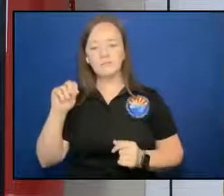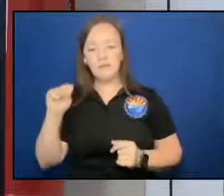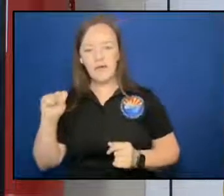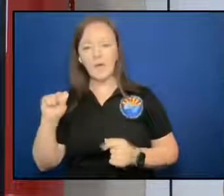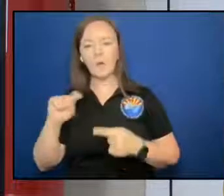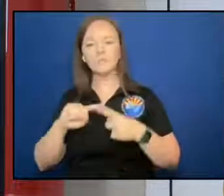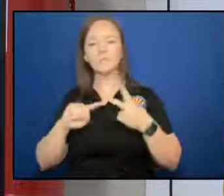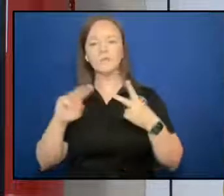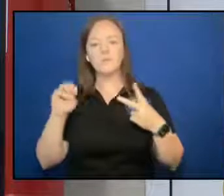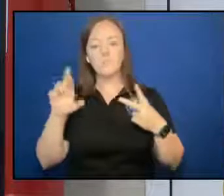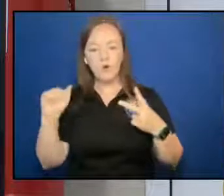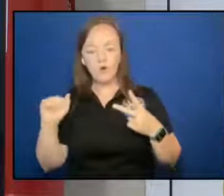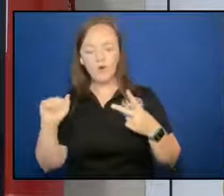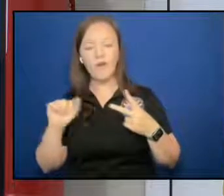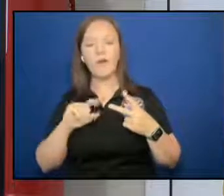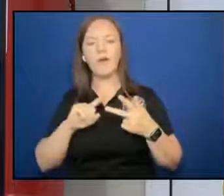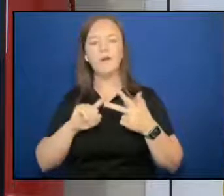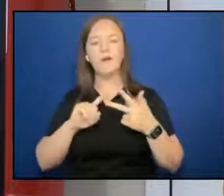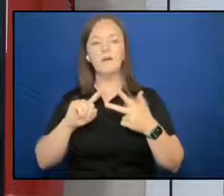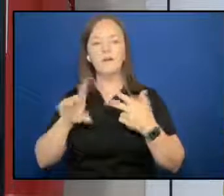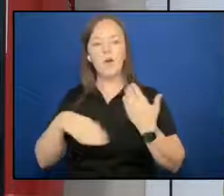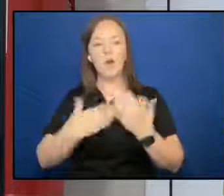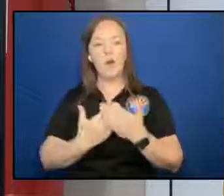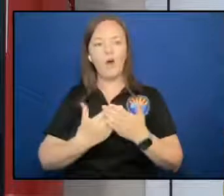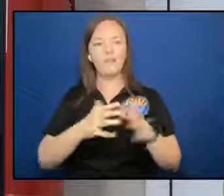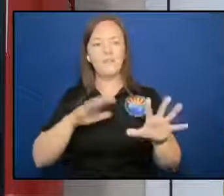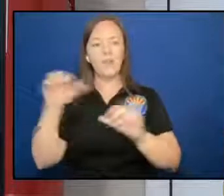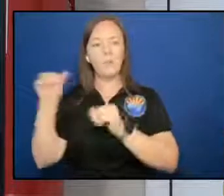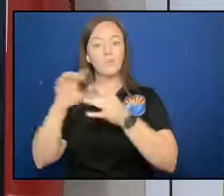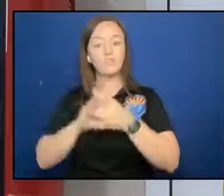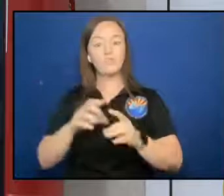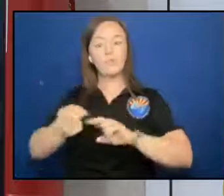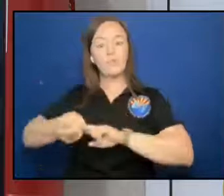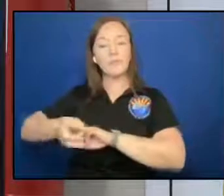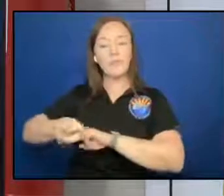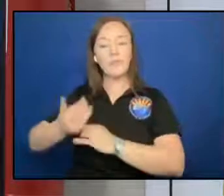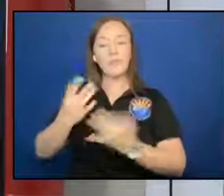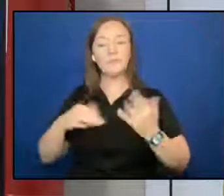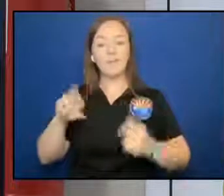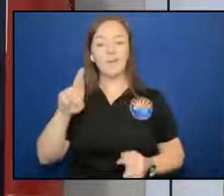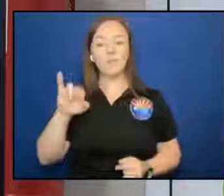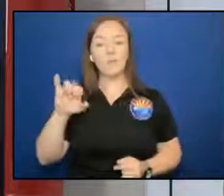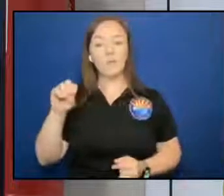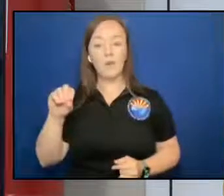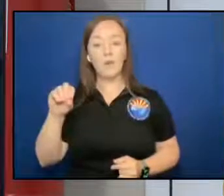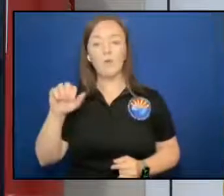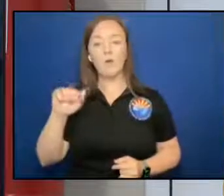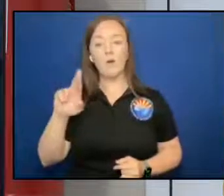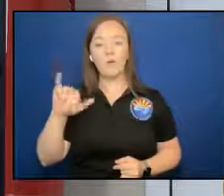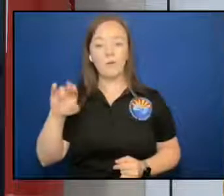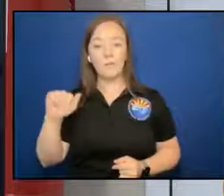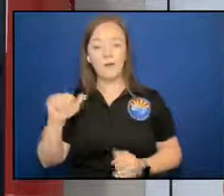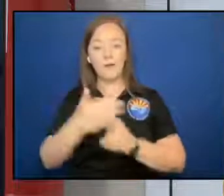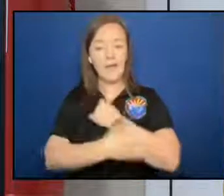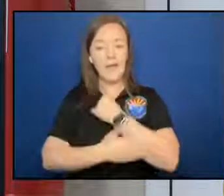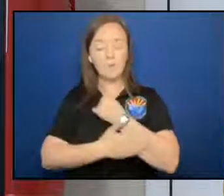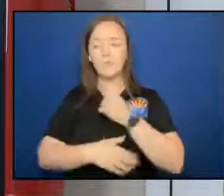AND WE WERE ABLE TO PRODUCE I THINK WE HEARD A NUMBER OUT THERE, AND THE NUMBER I GOT WAS 9,450 WAS THE